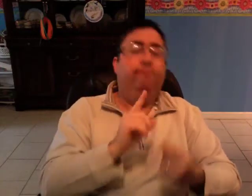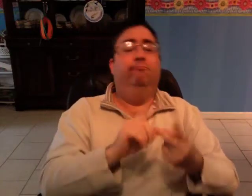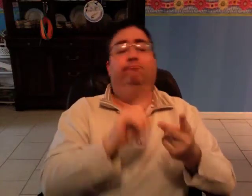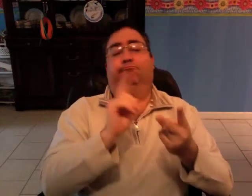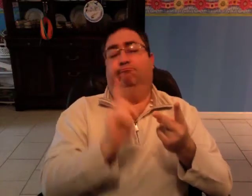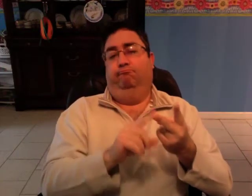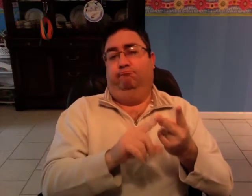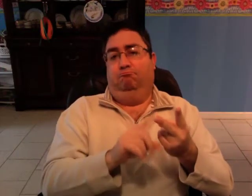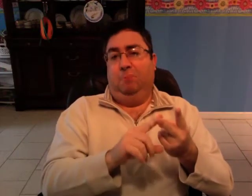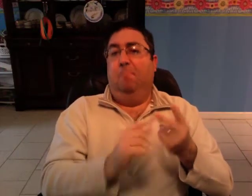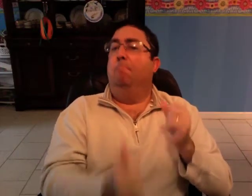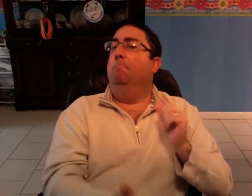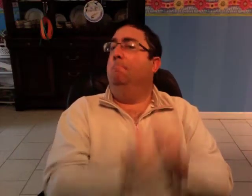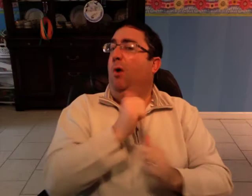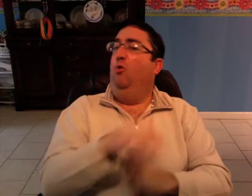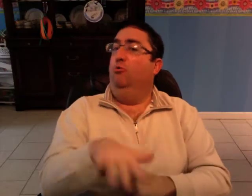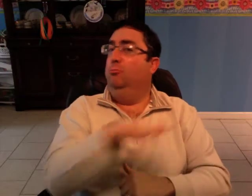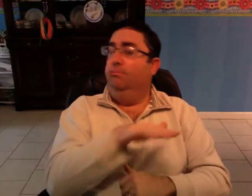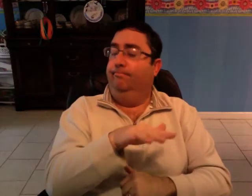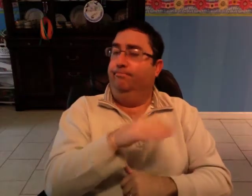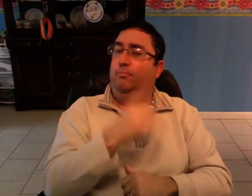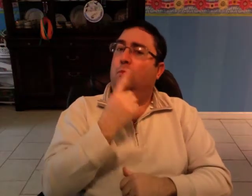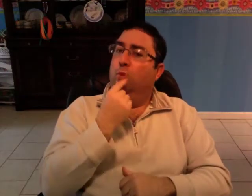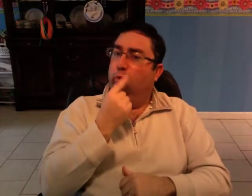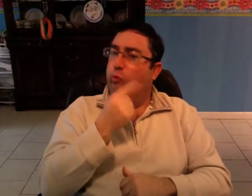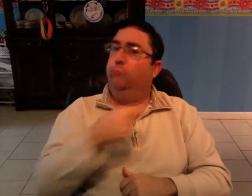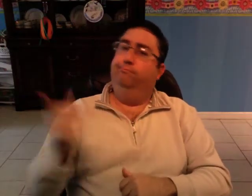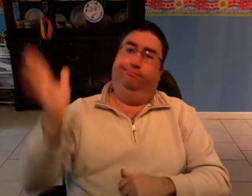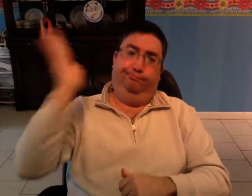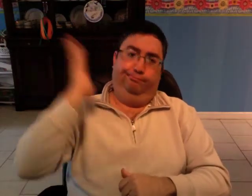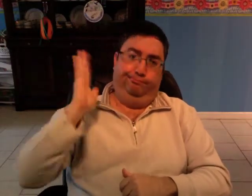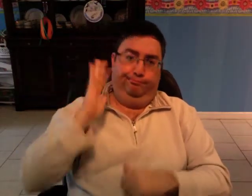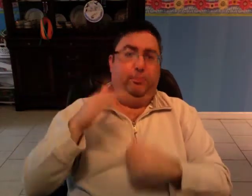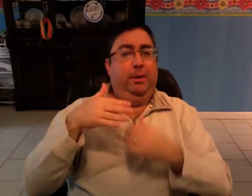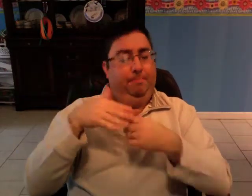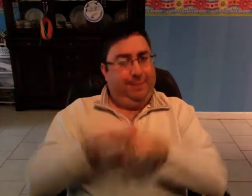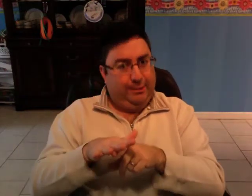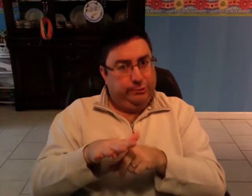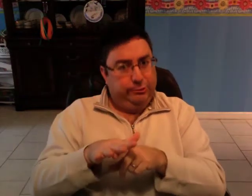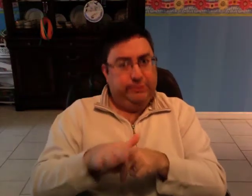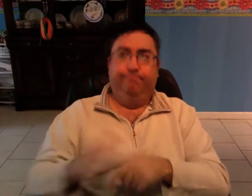with a large percentage of those who had been in the mainstream